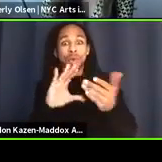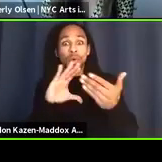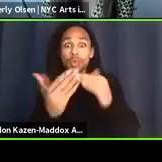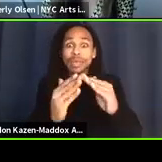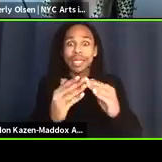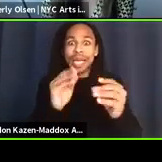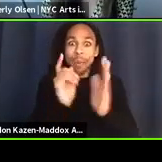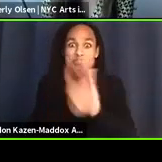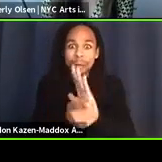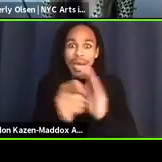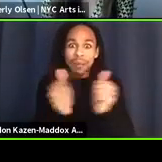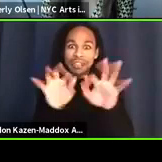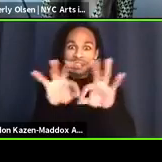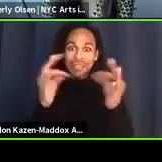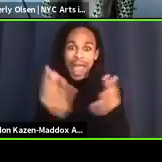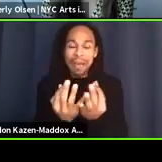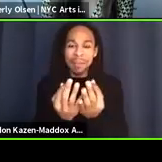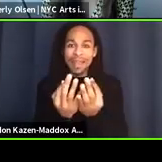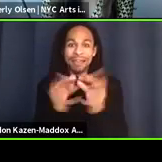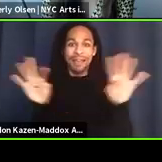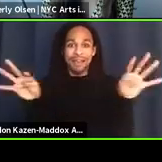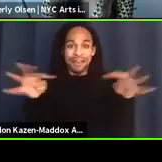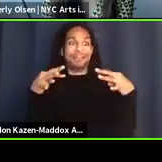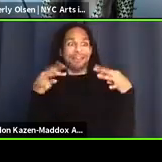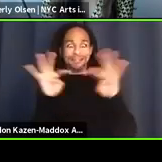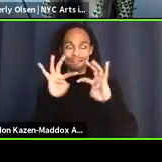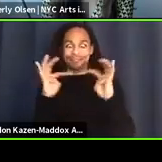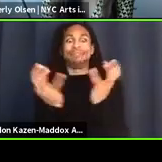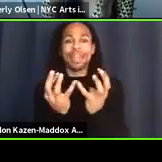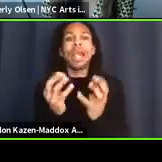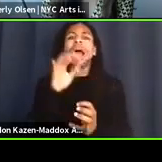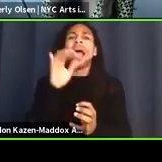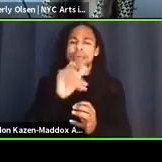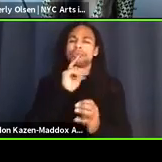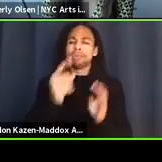help you stay connected to others at a deeper level.